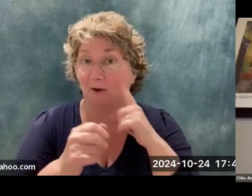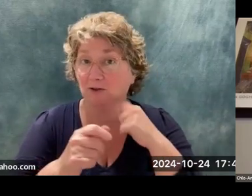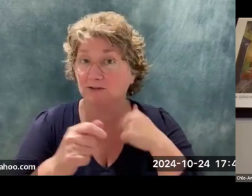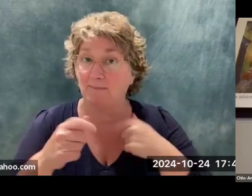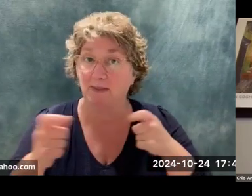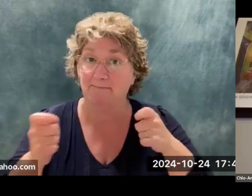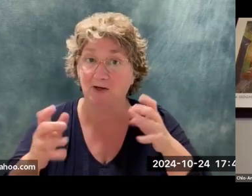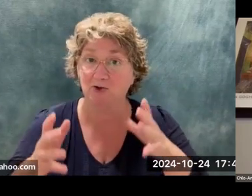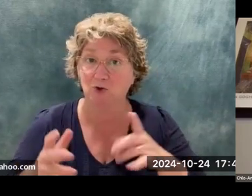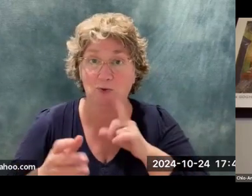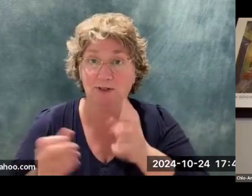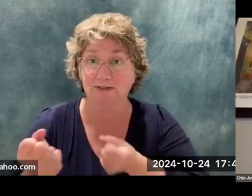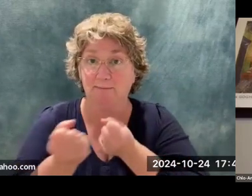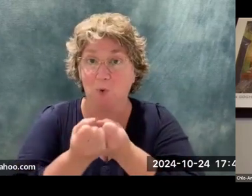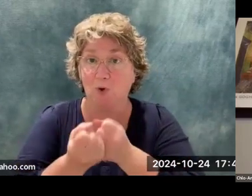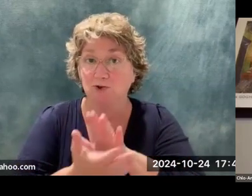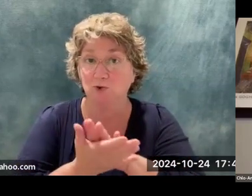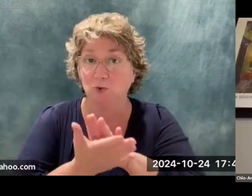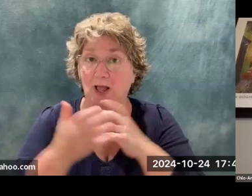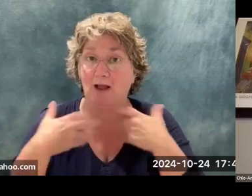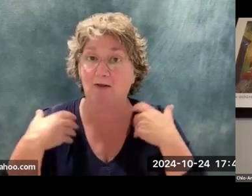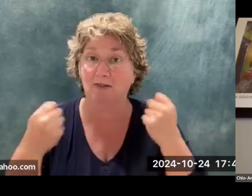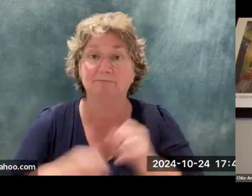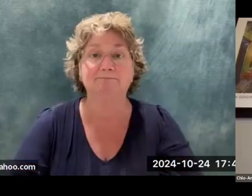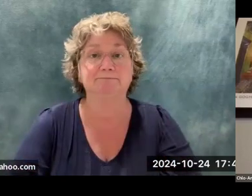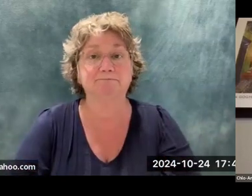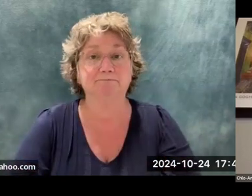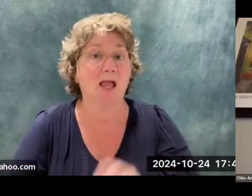Education did send out a letter which I distributed to the